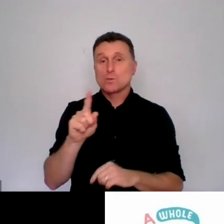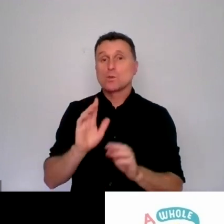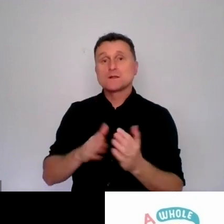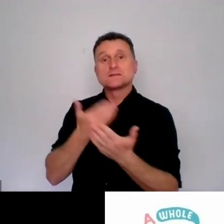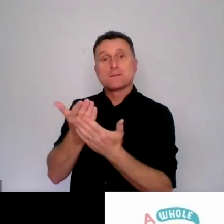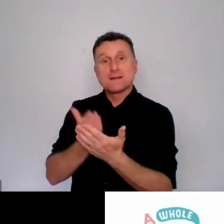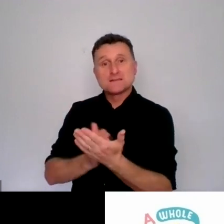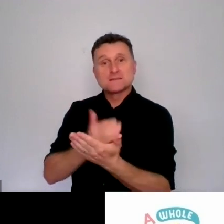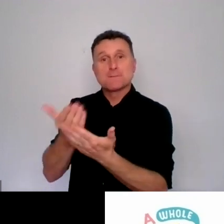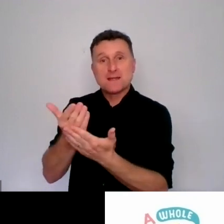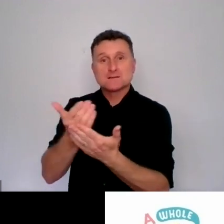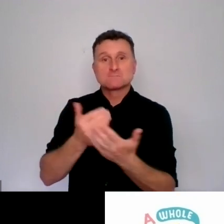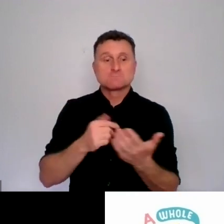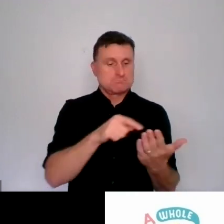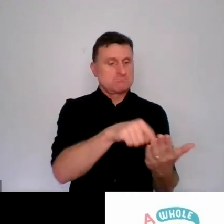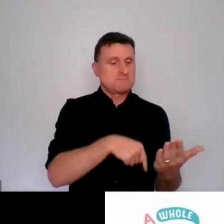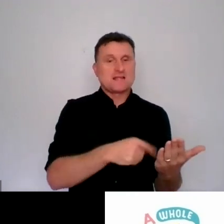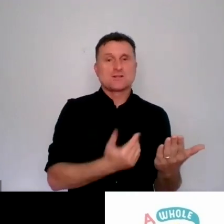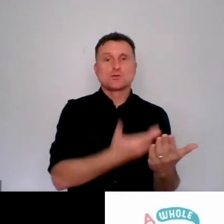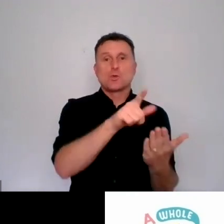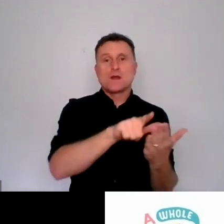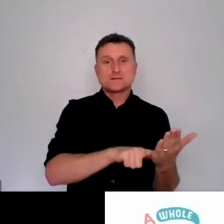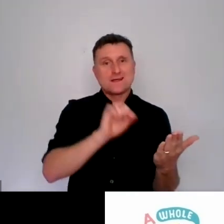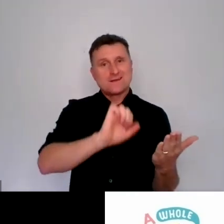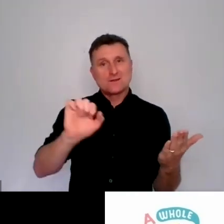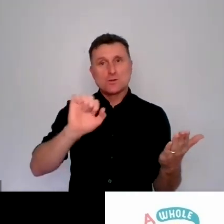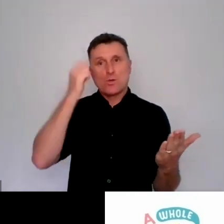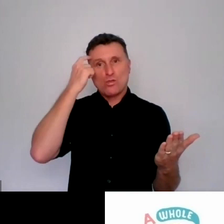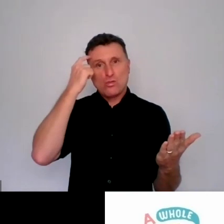and the submissions and the summary of of the sort of themes